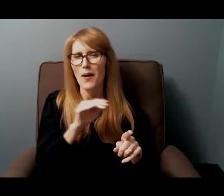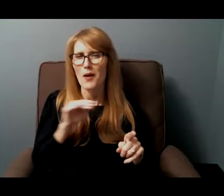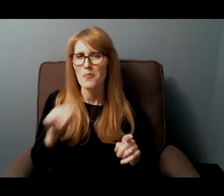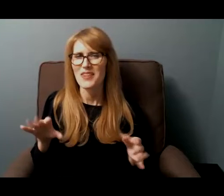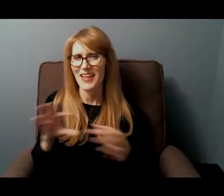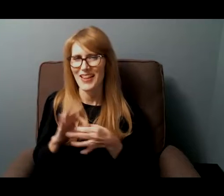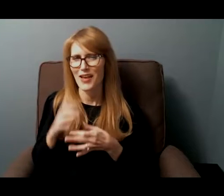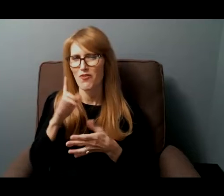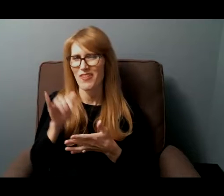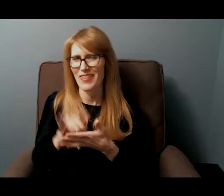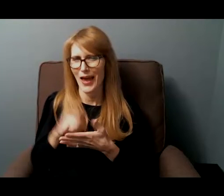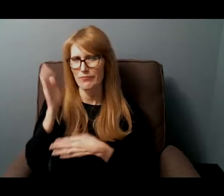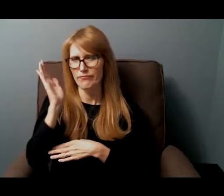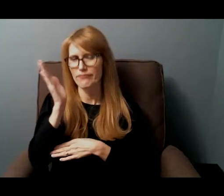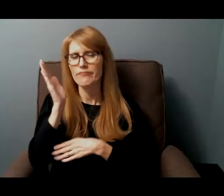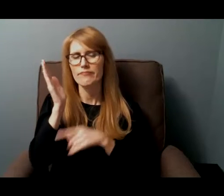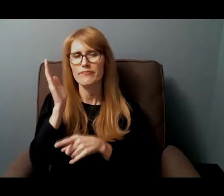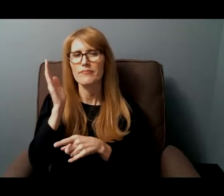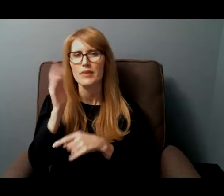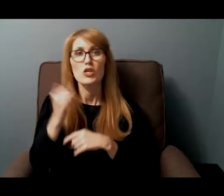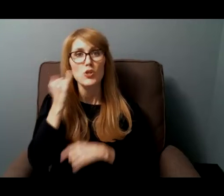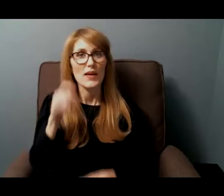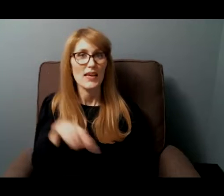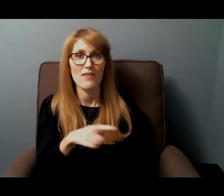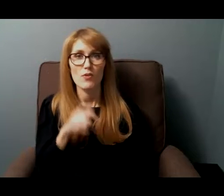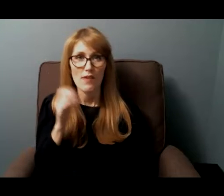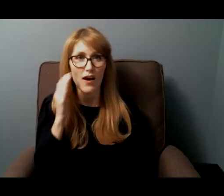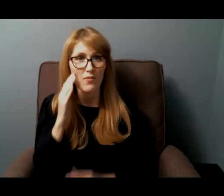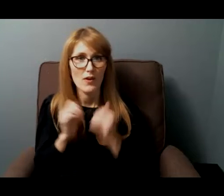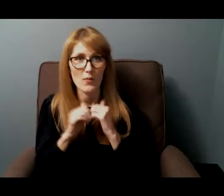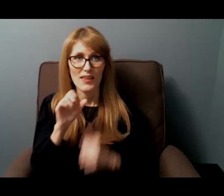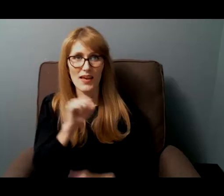webinar. That would be great. If people are not familiar with those SSDI work rules and you